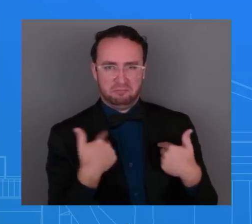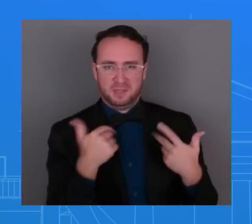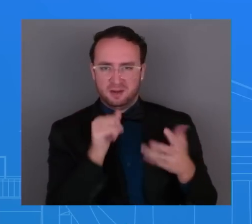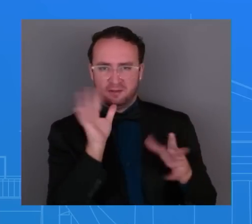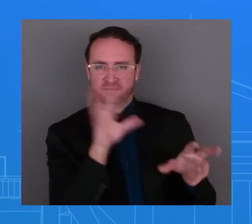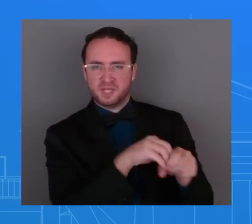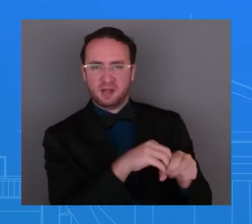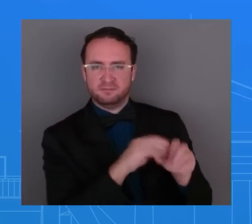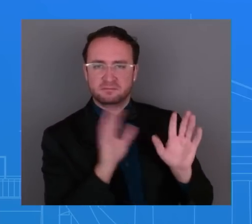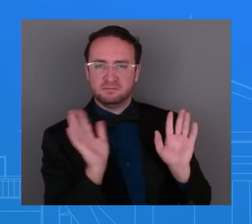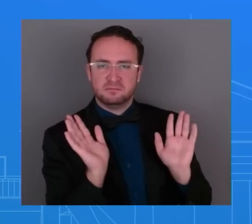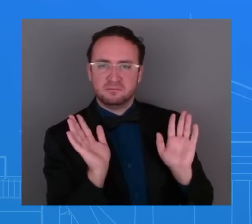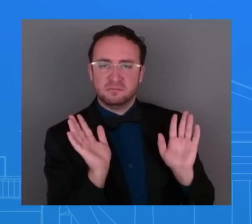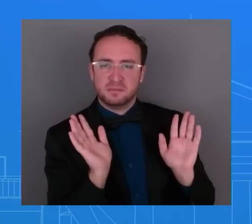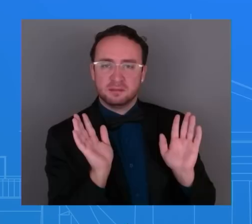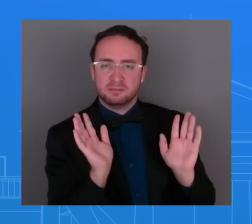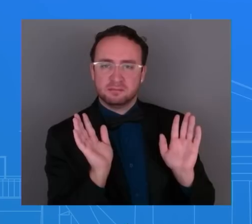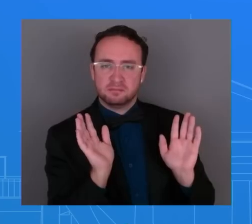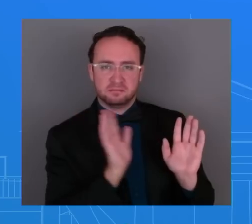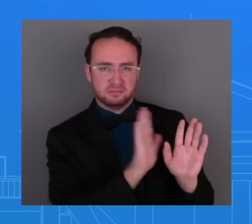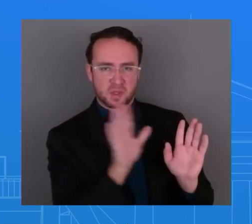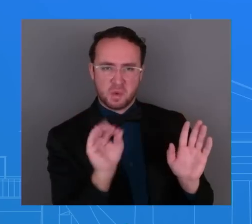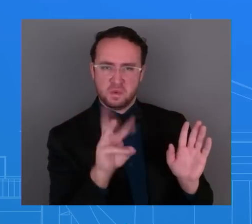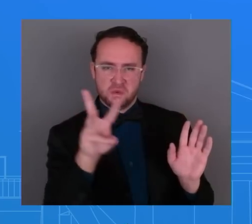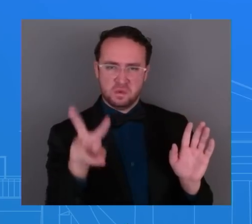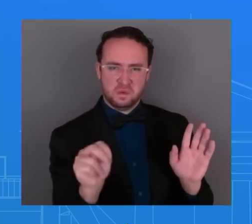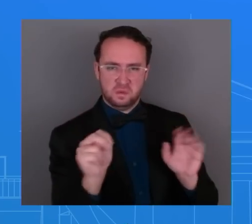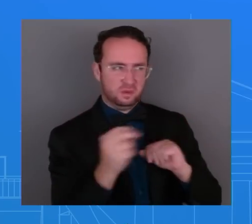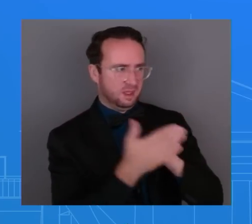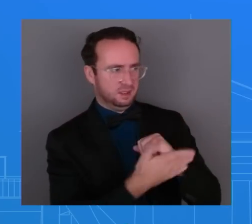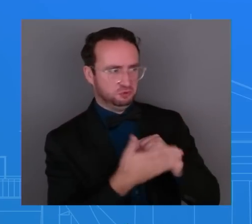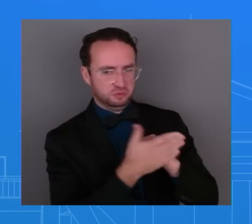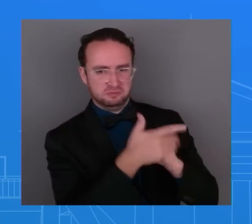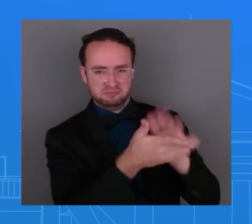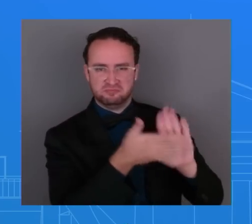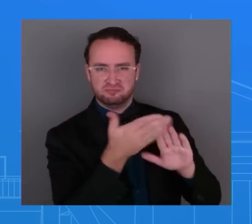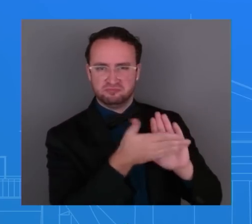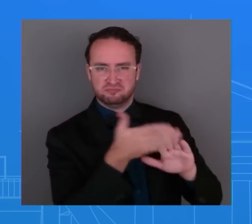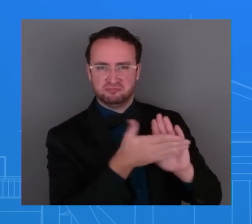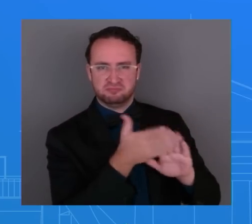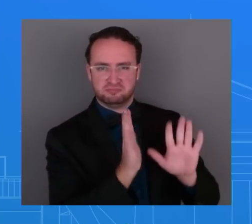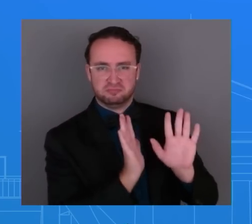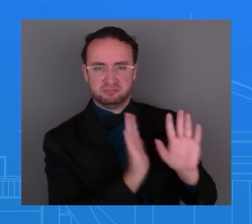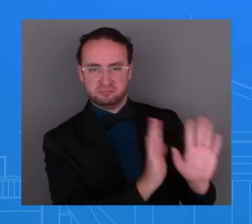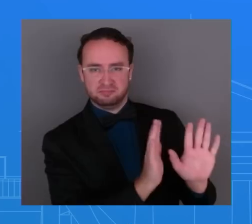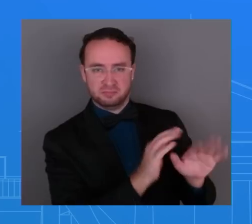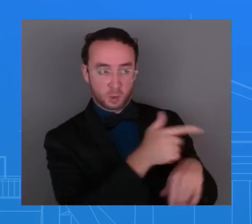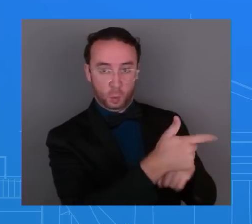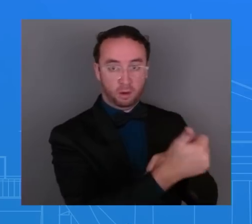Any allegations, certainly, we will continue to say, and I have said here, is simply not true. The Press: Secondly, over the weekend,